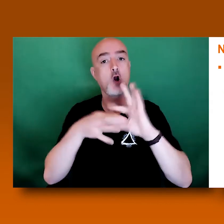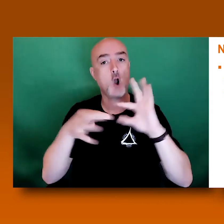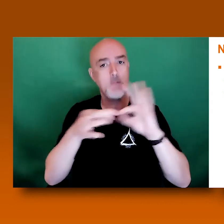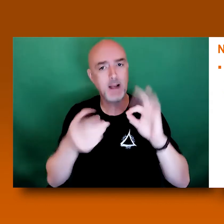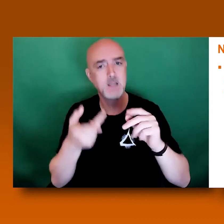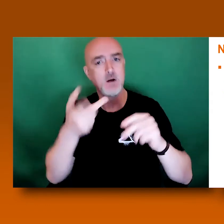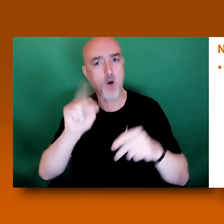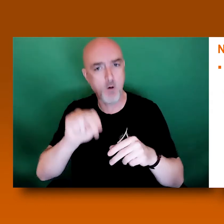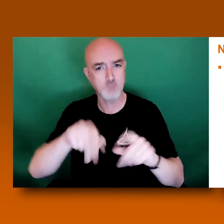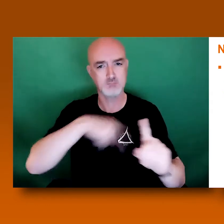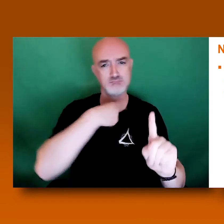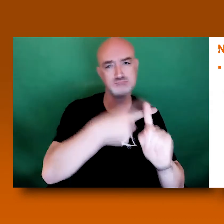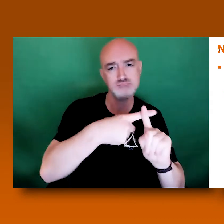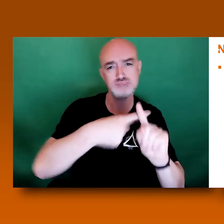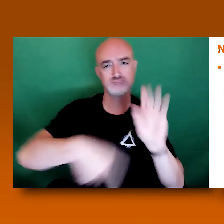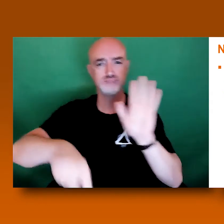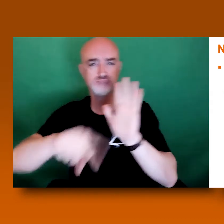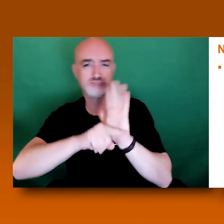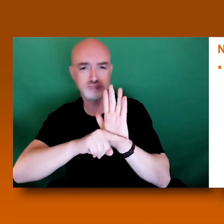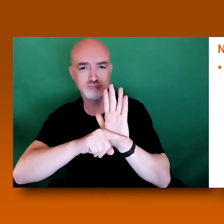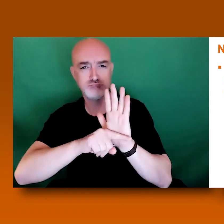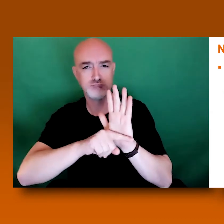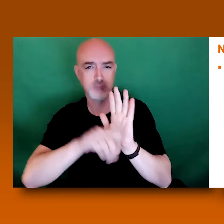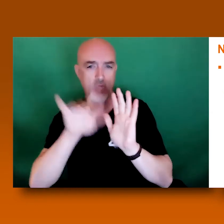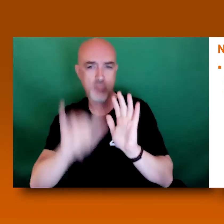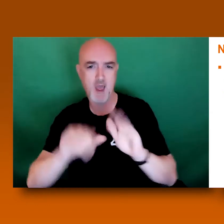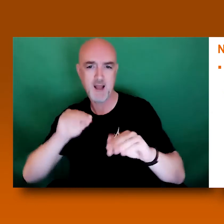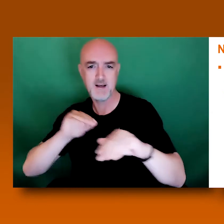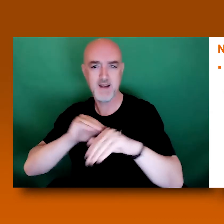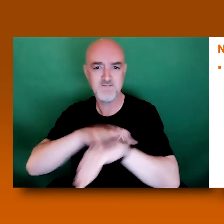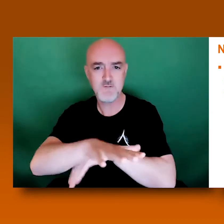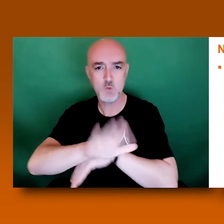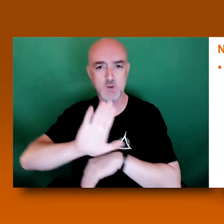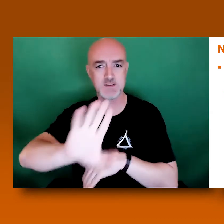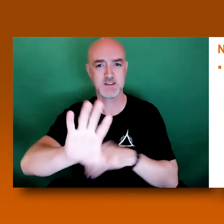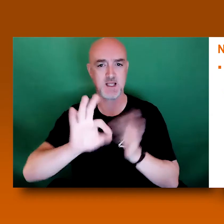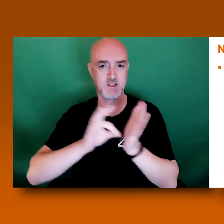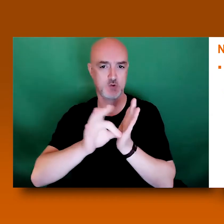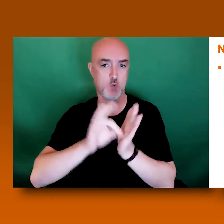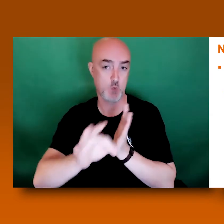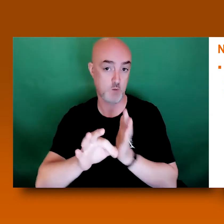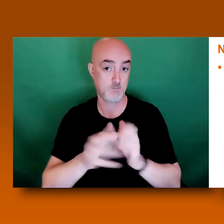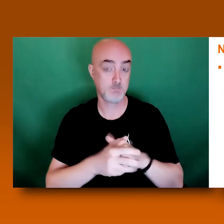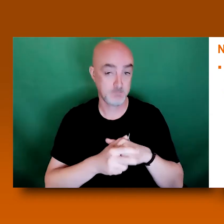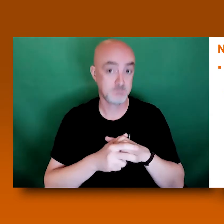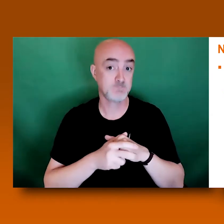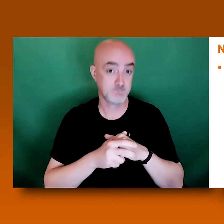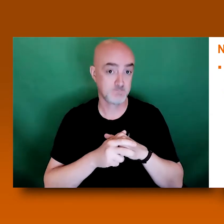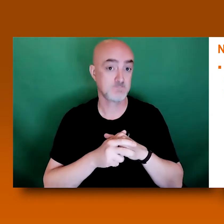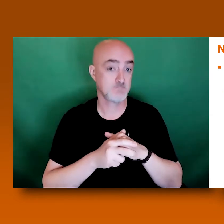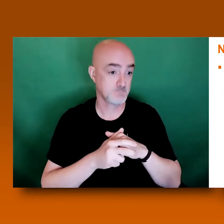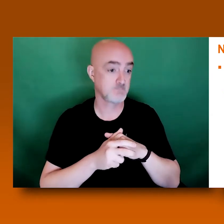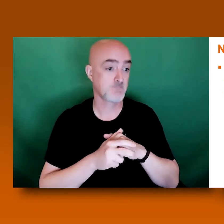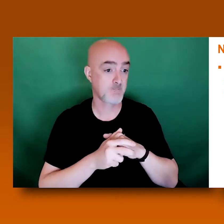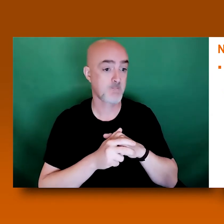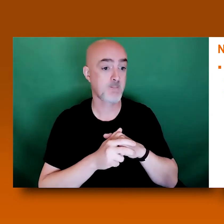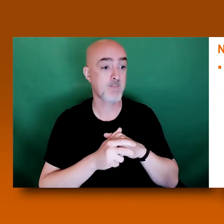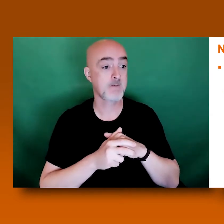and also have comments, feedback that may impact the score from the reviewers at this time.